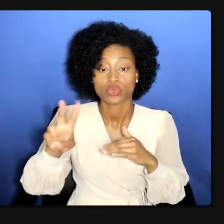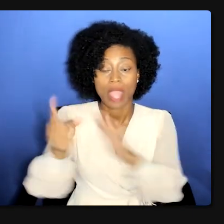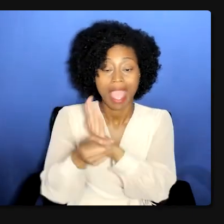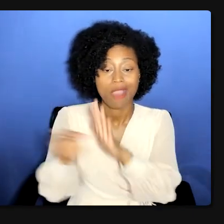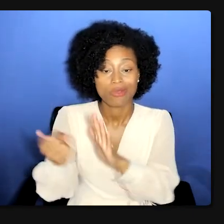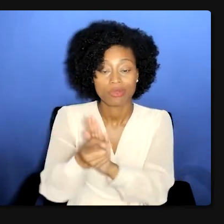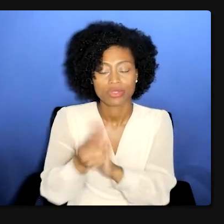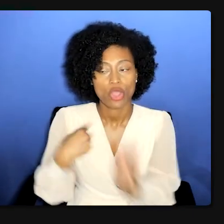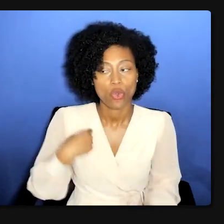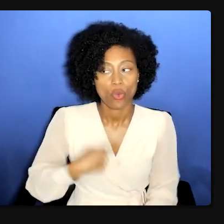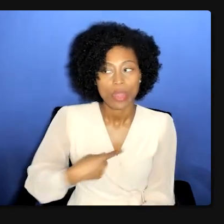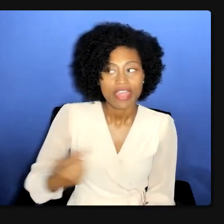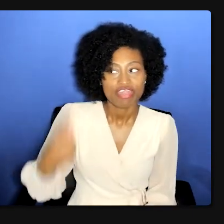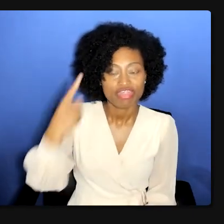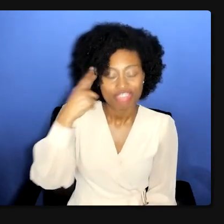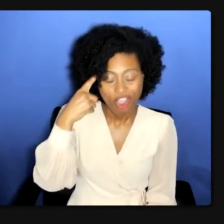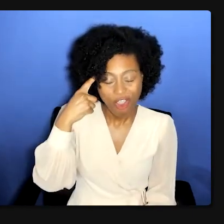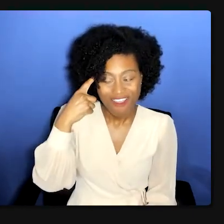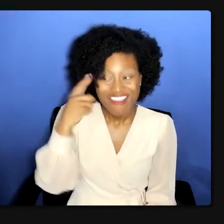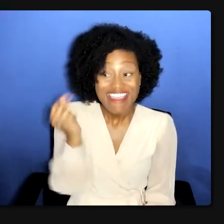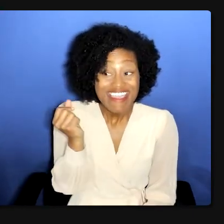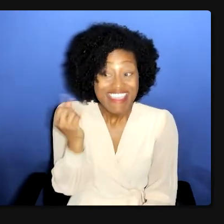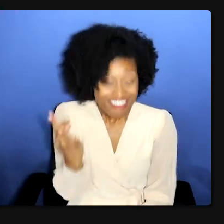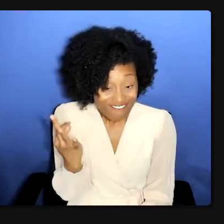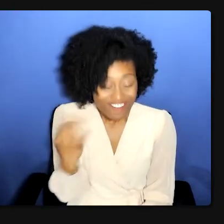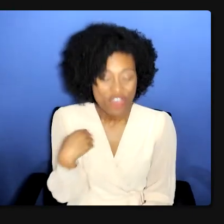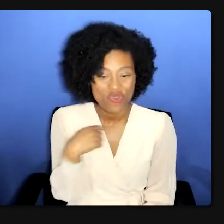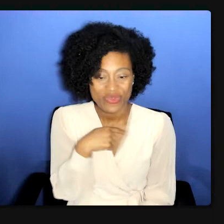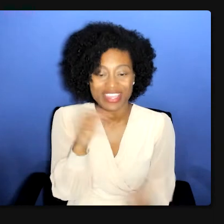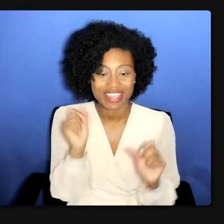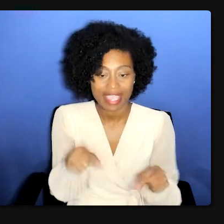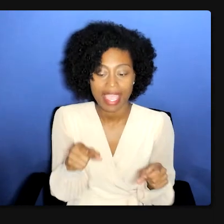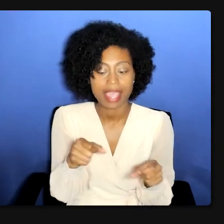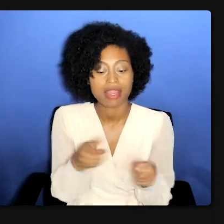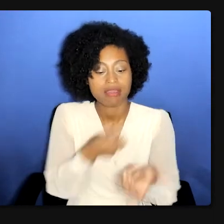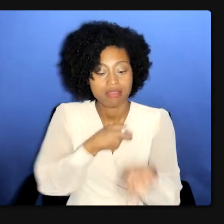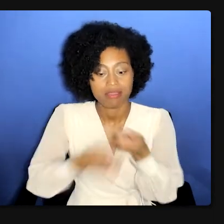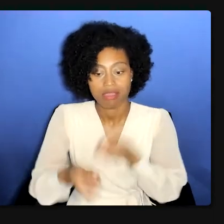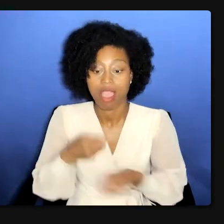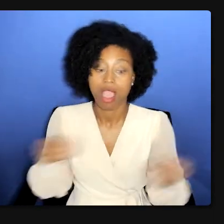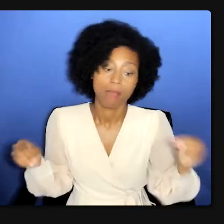We had a hypothesis that if we could get more players